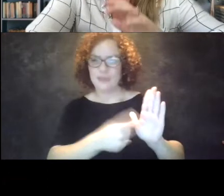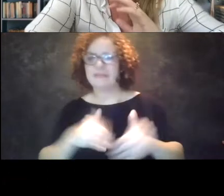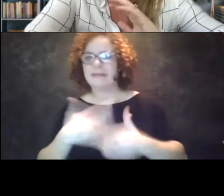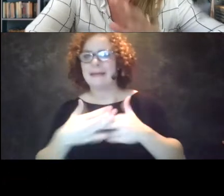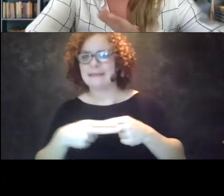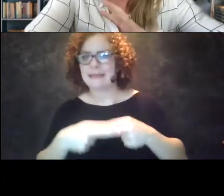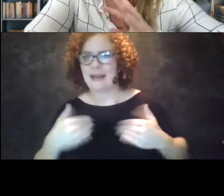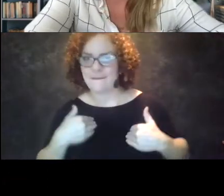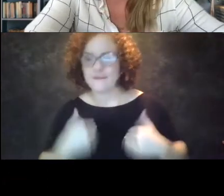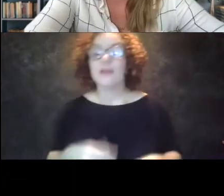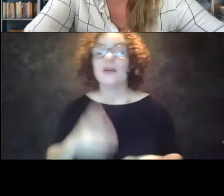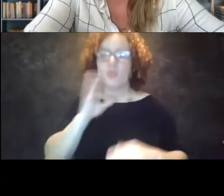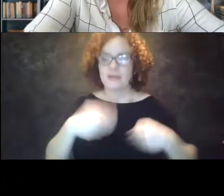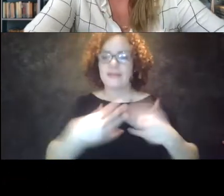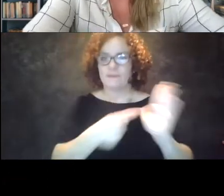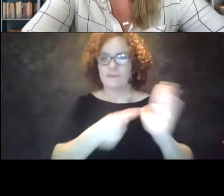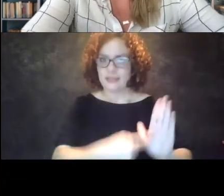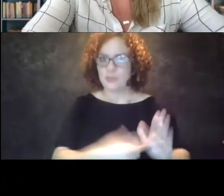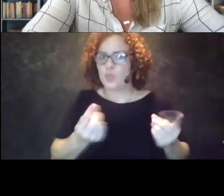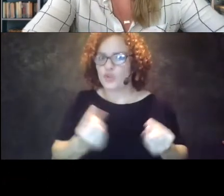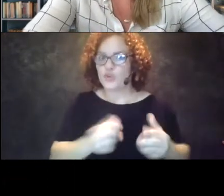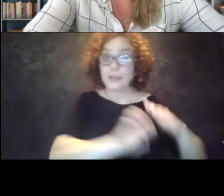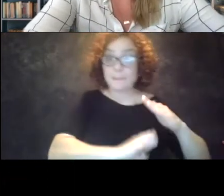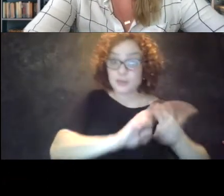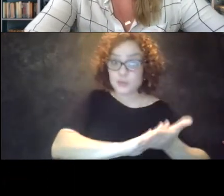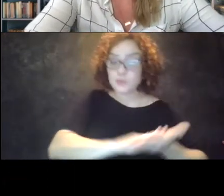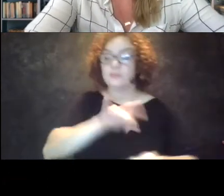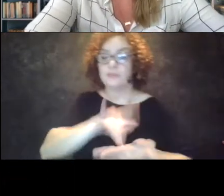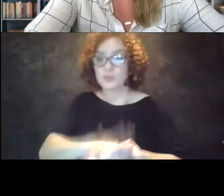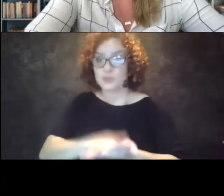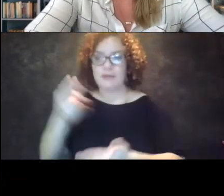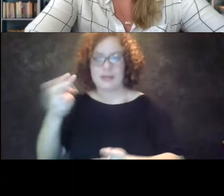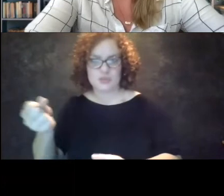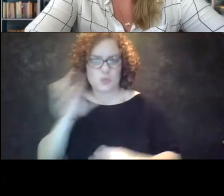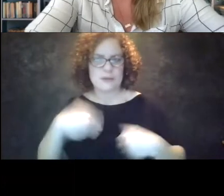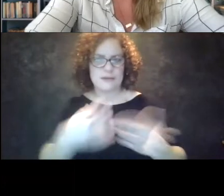school, middle school and high school but it's just so important to build awareness